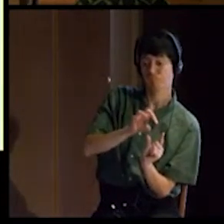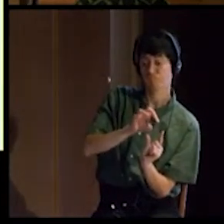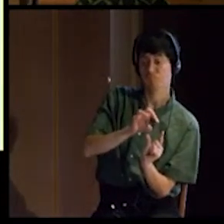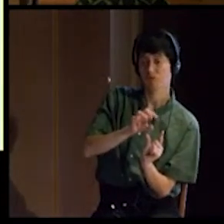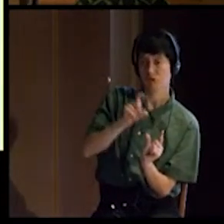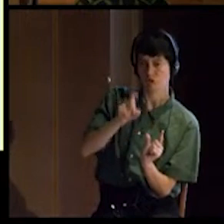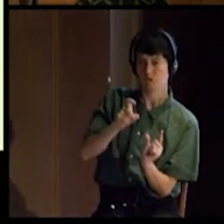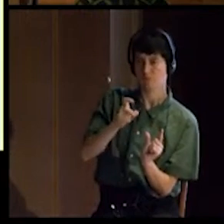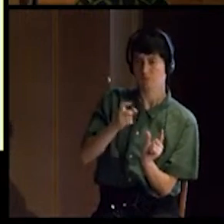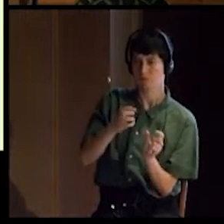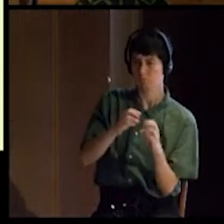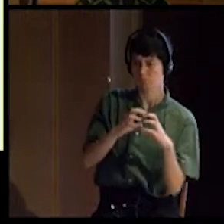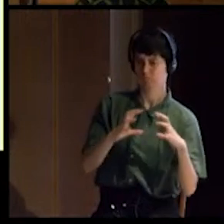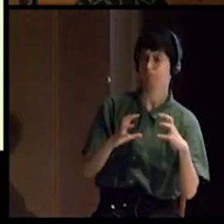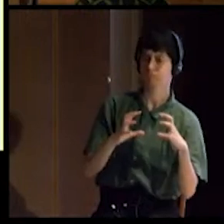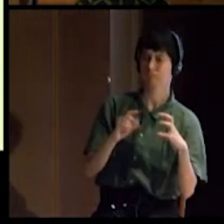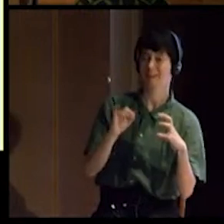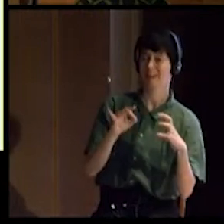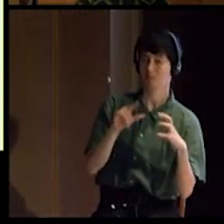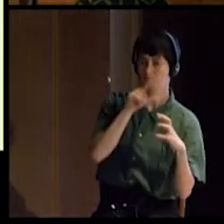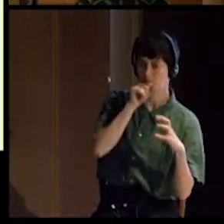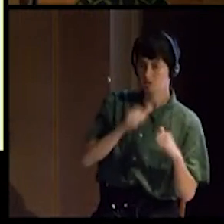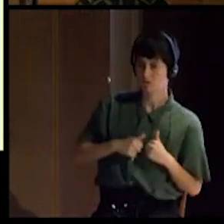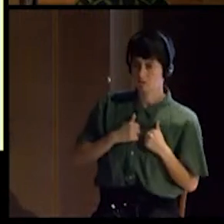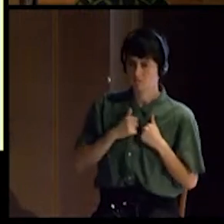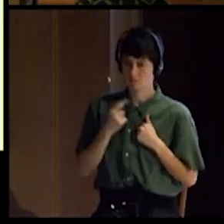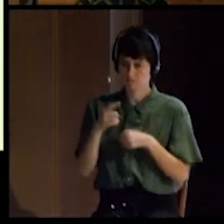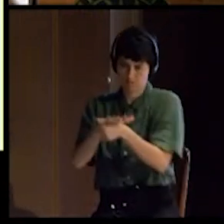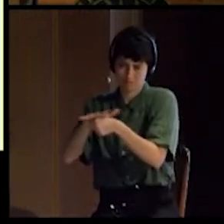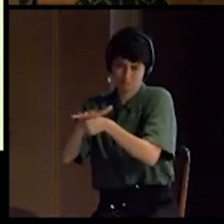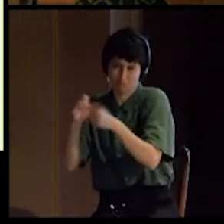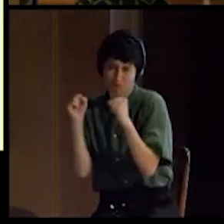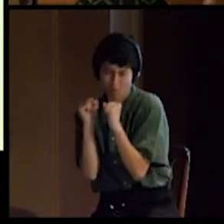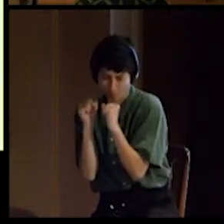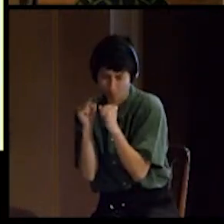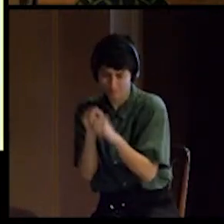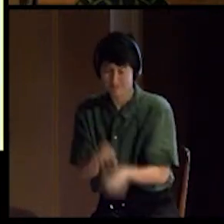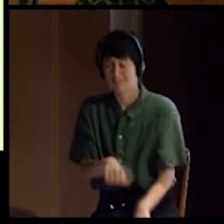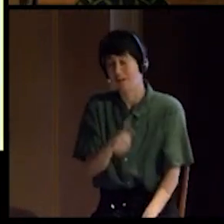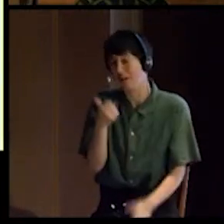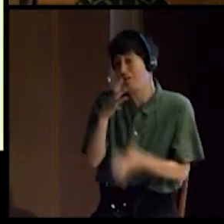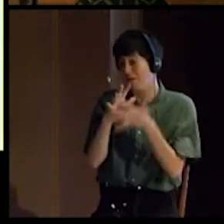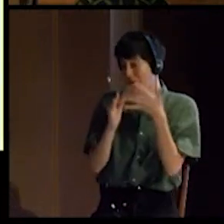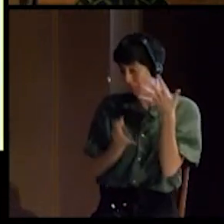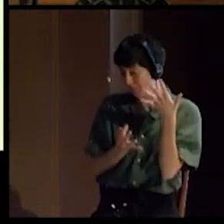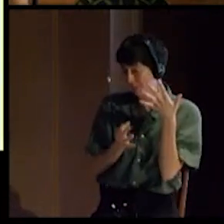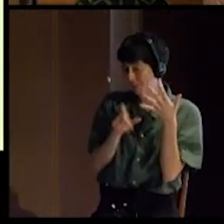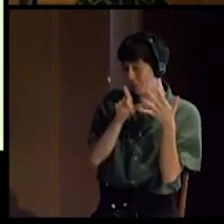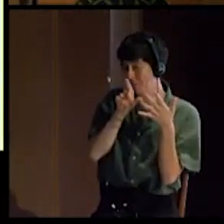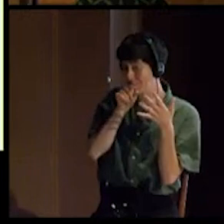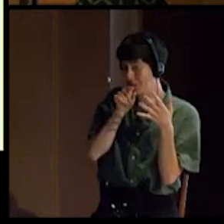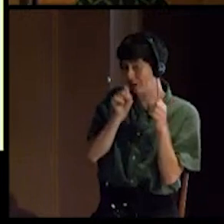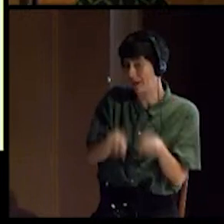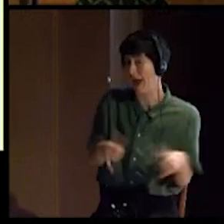The other things birds can do is just layer up, right? They can wear multiple so that each of their feathers are really long,